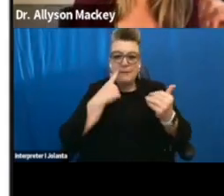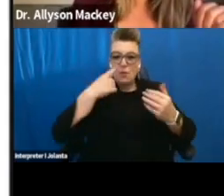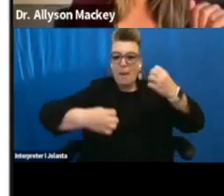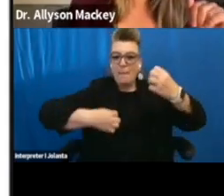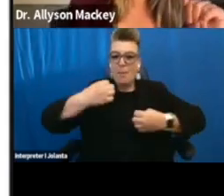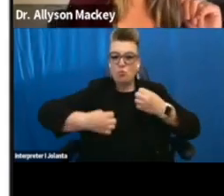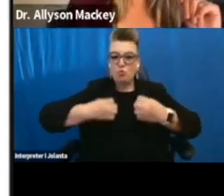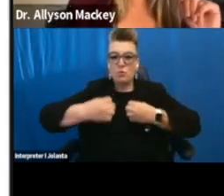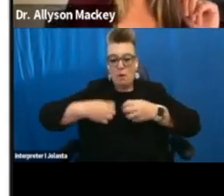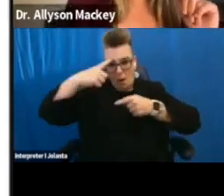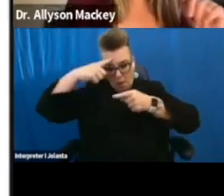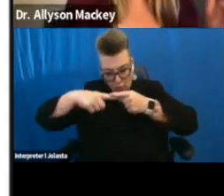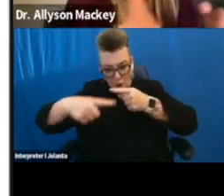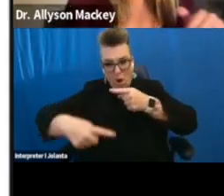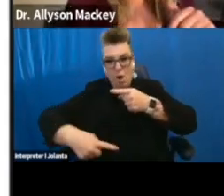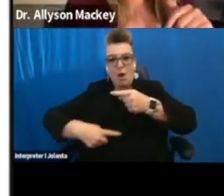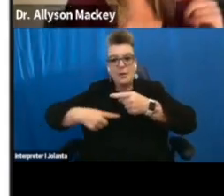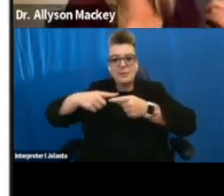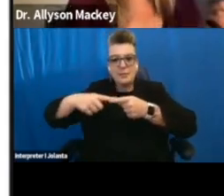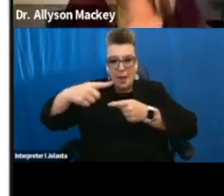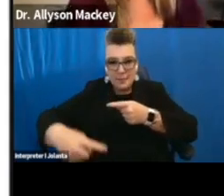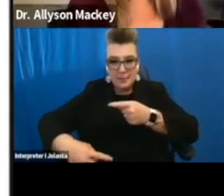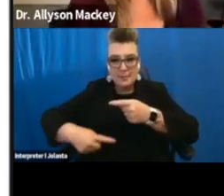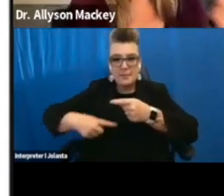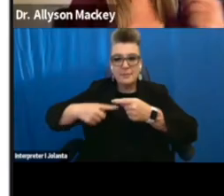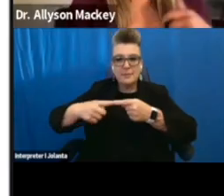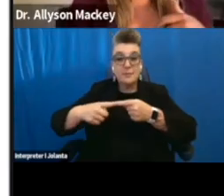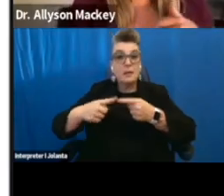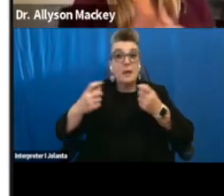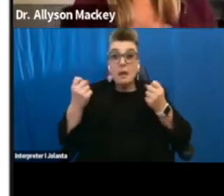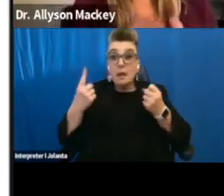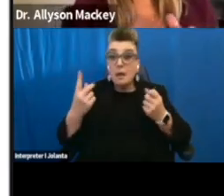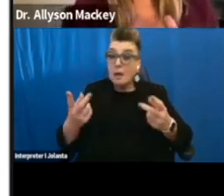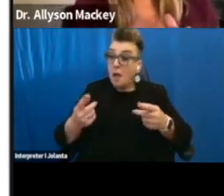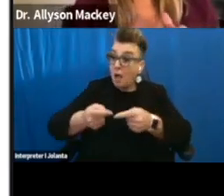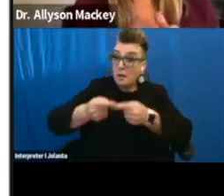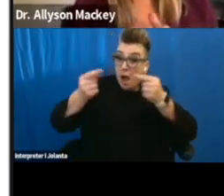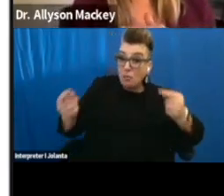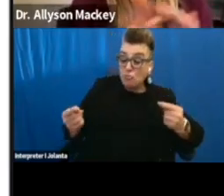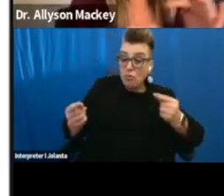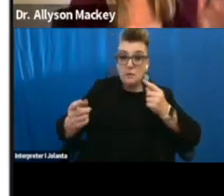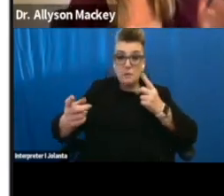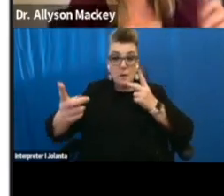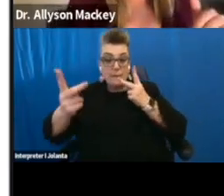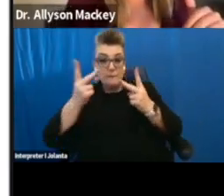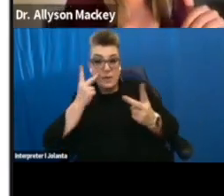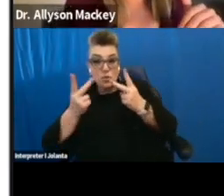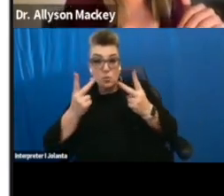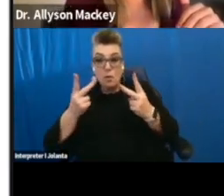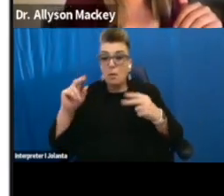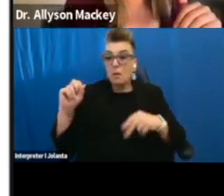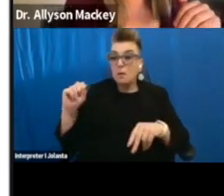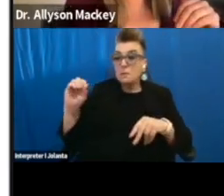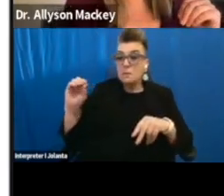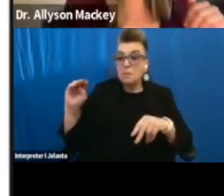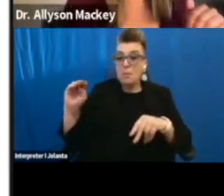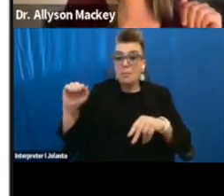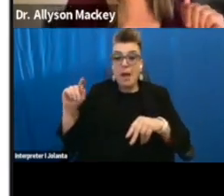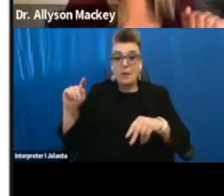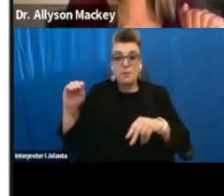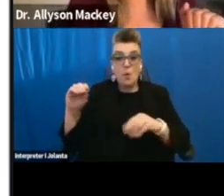in contrast visual and somat regions seem to be sort of more stable even by age